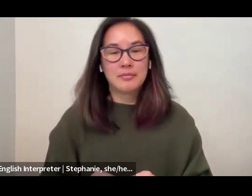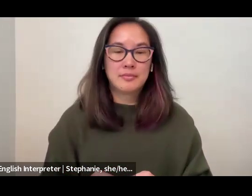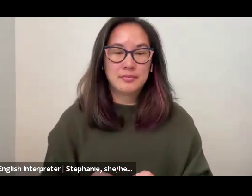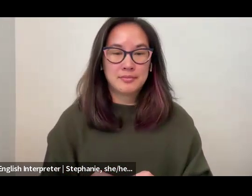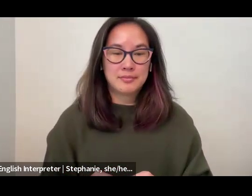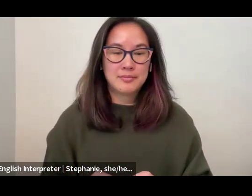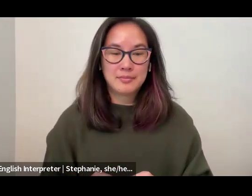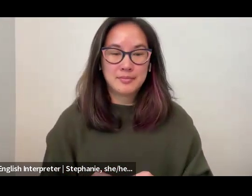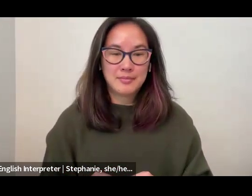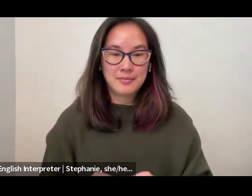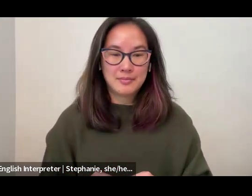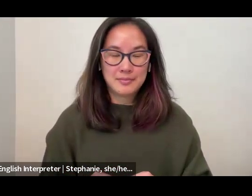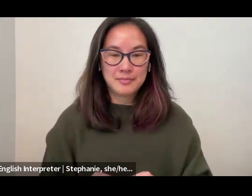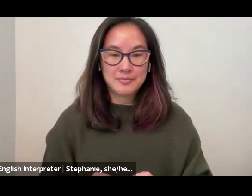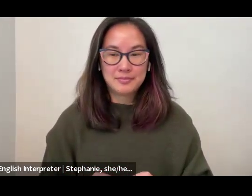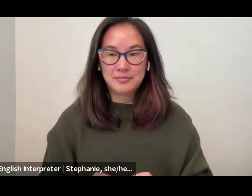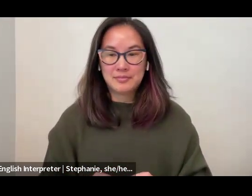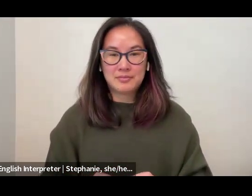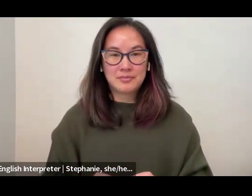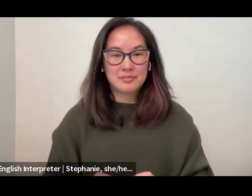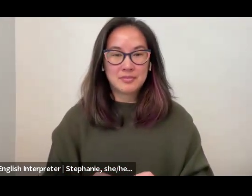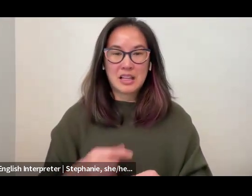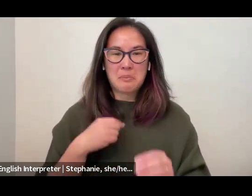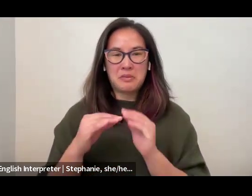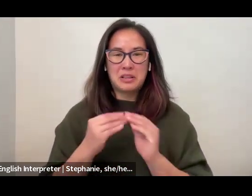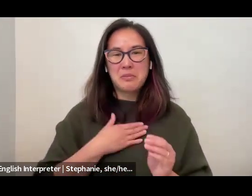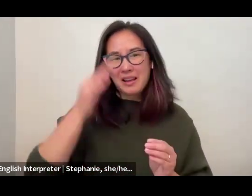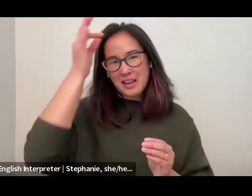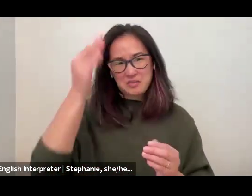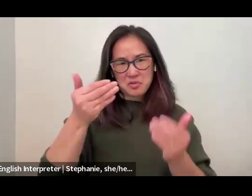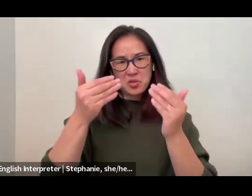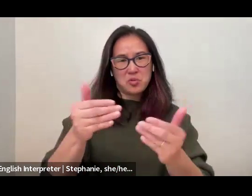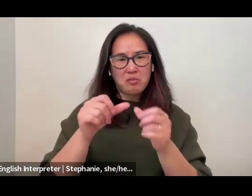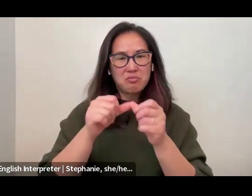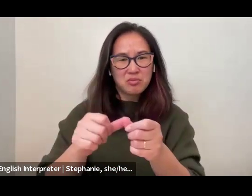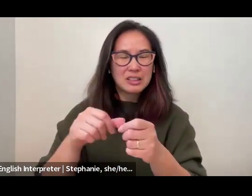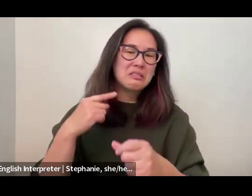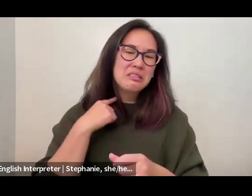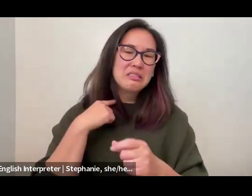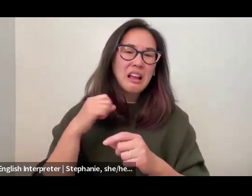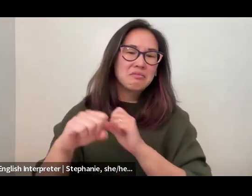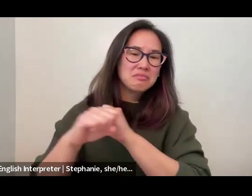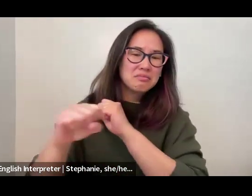All right, for figure out what you want to do. I'm going to fix my hair so my headphone doesn't pop out again.